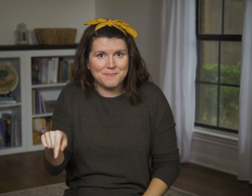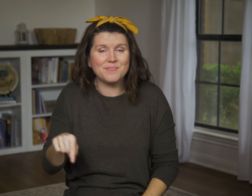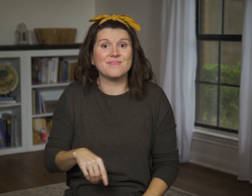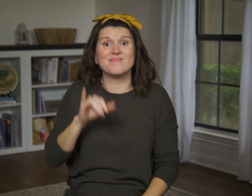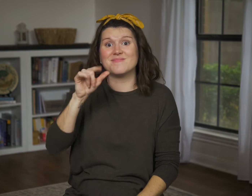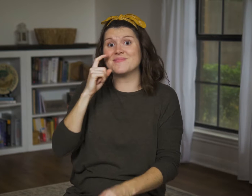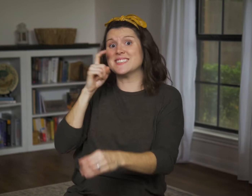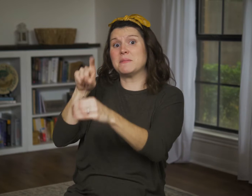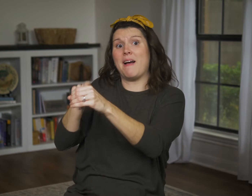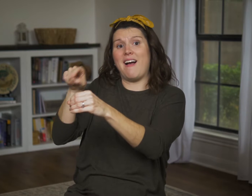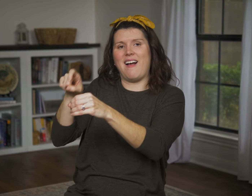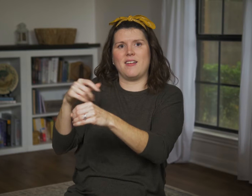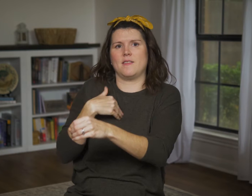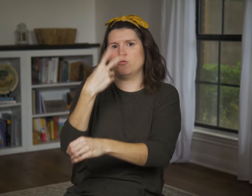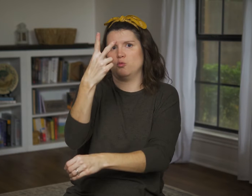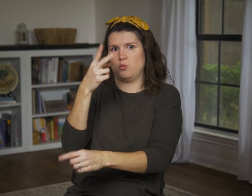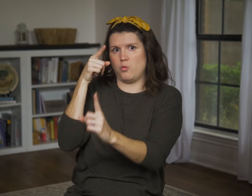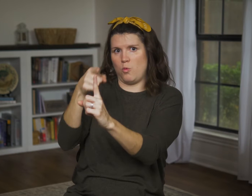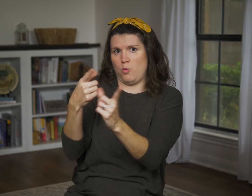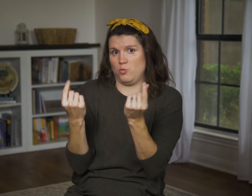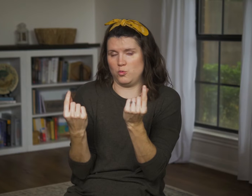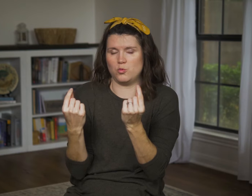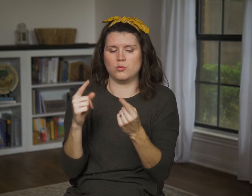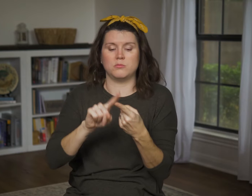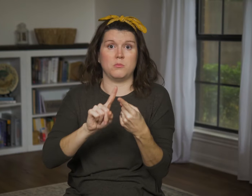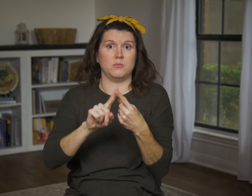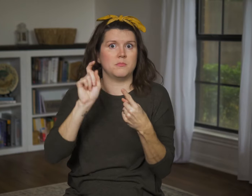The spies have two main goals here: